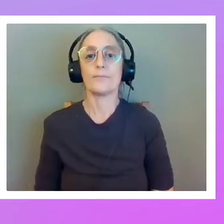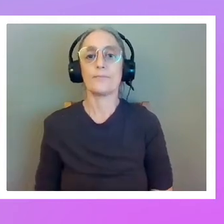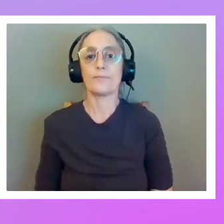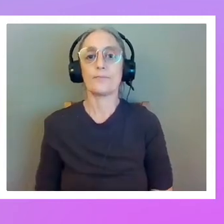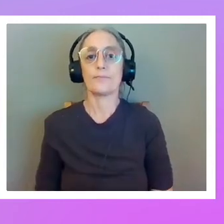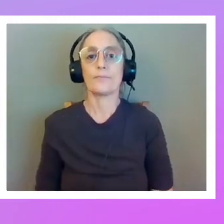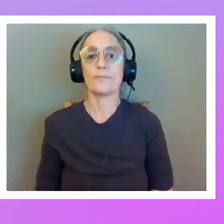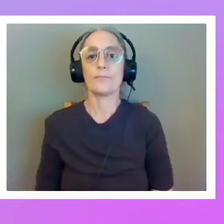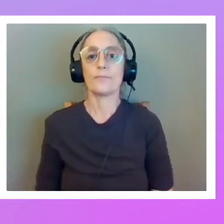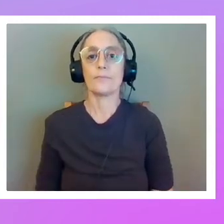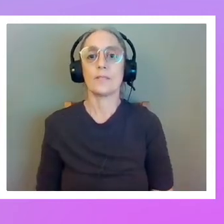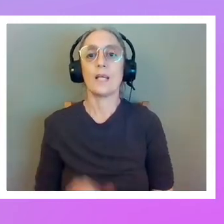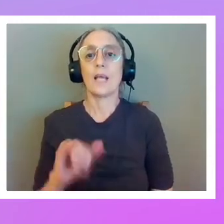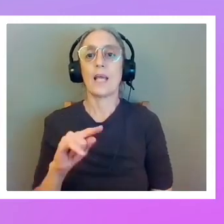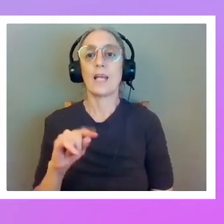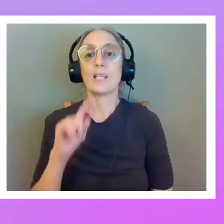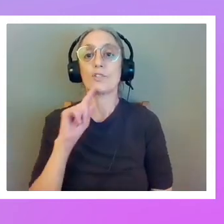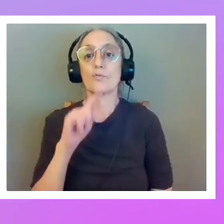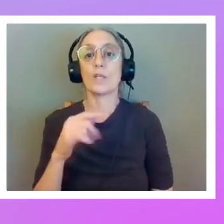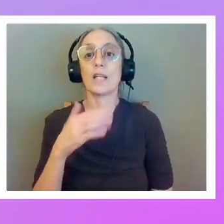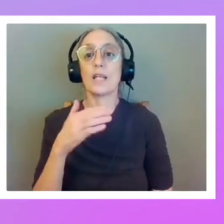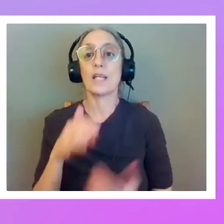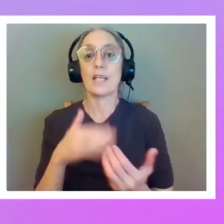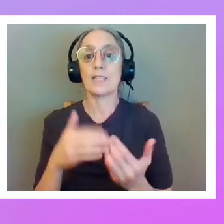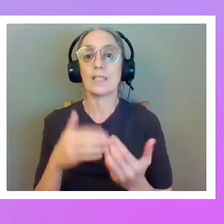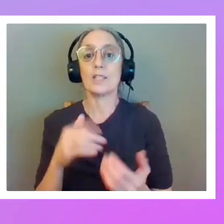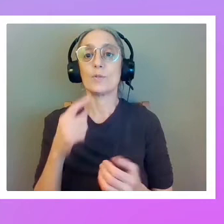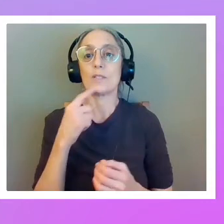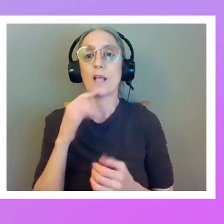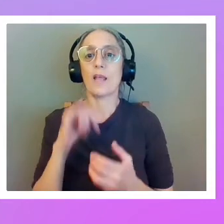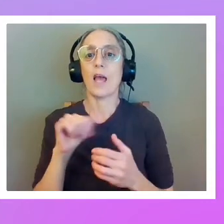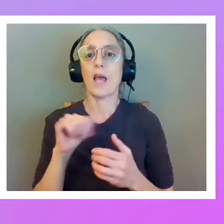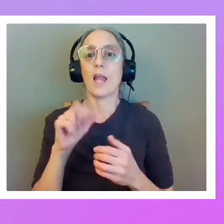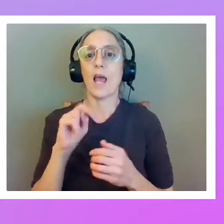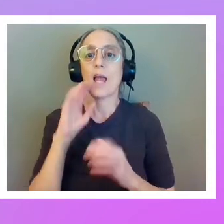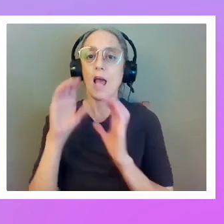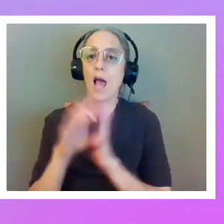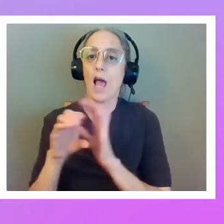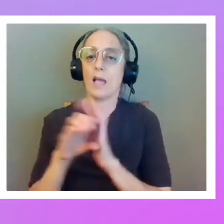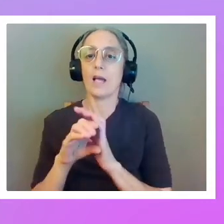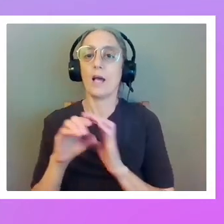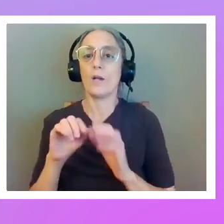is really easy to say that an icon Or that image is just decorative